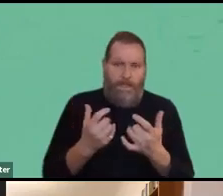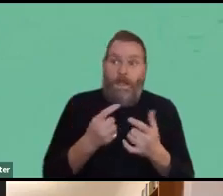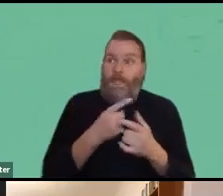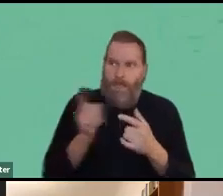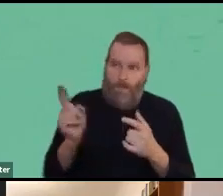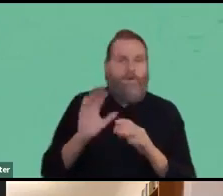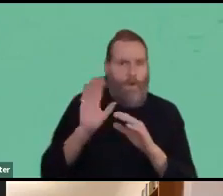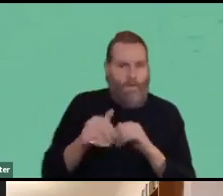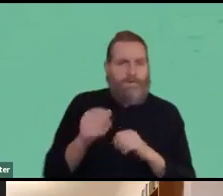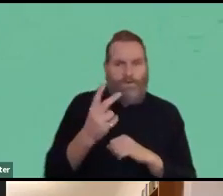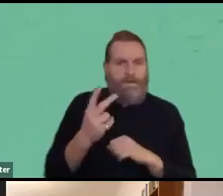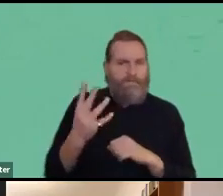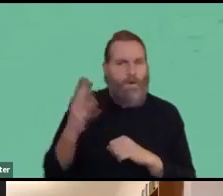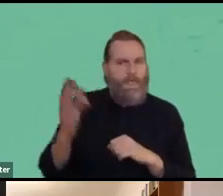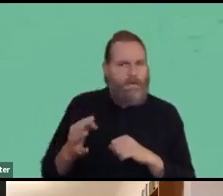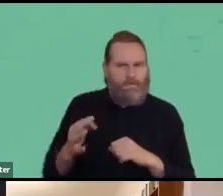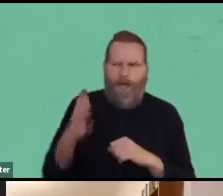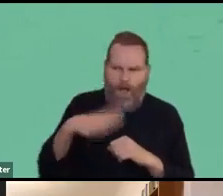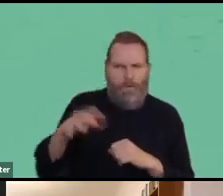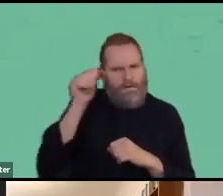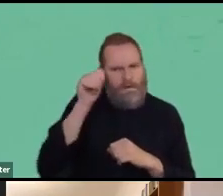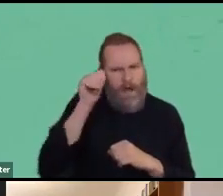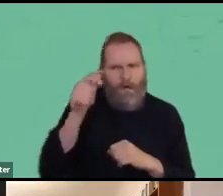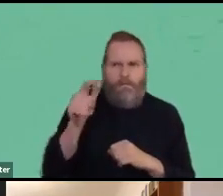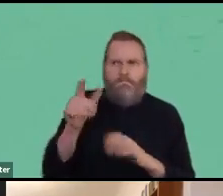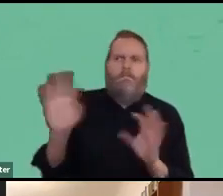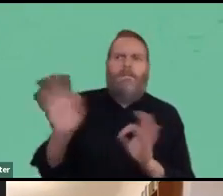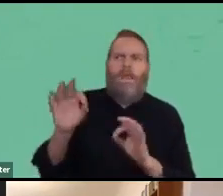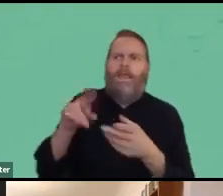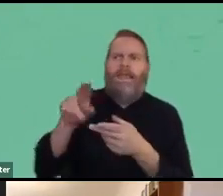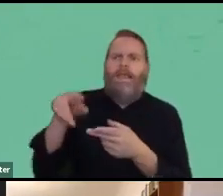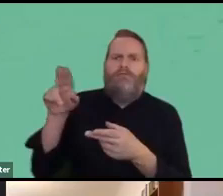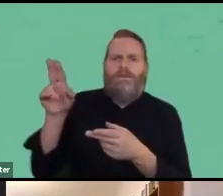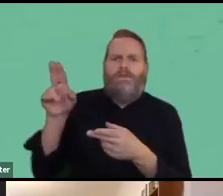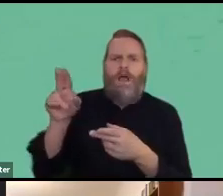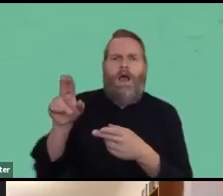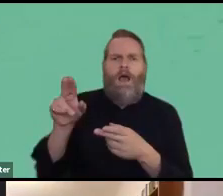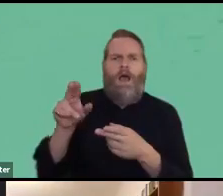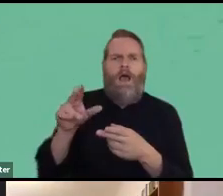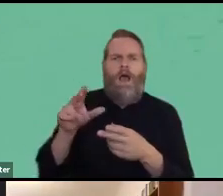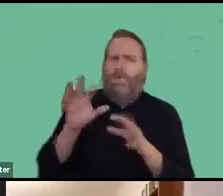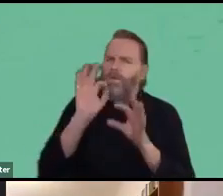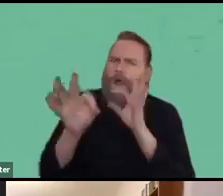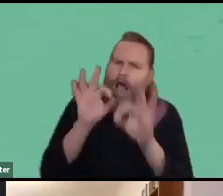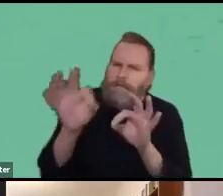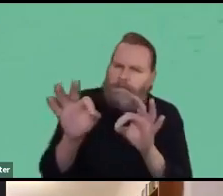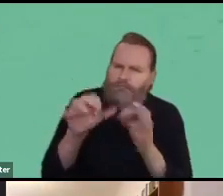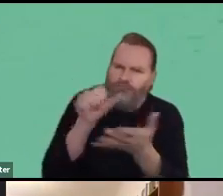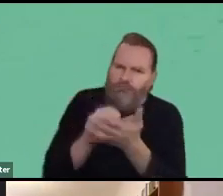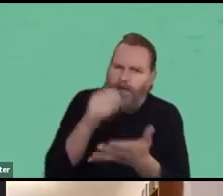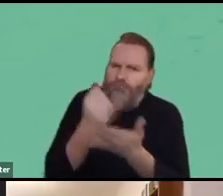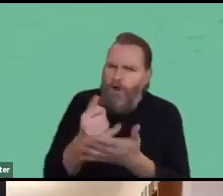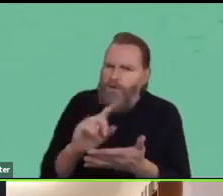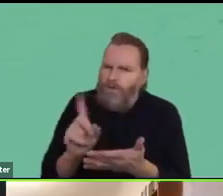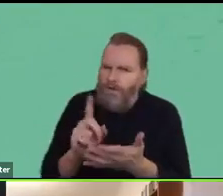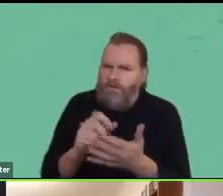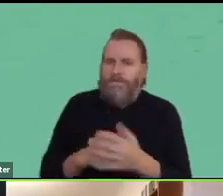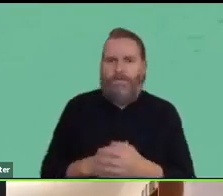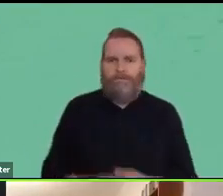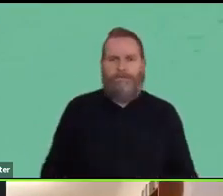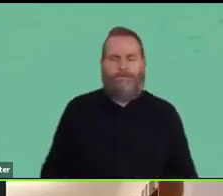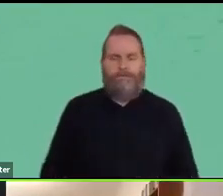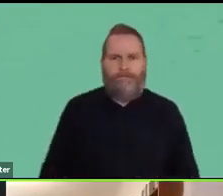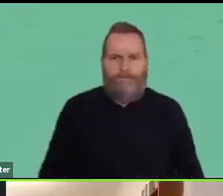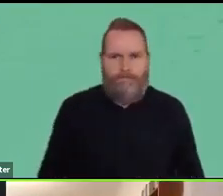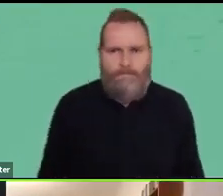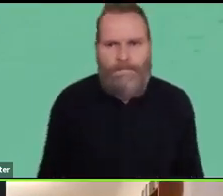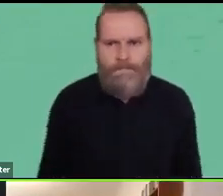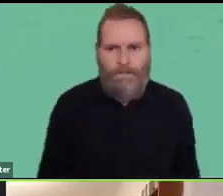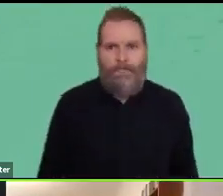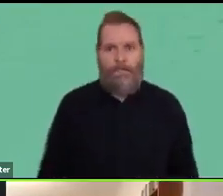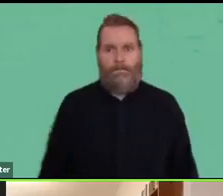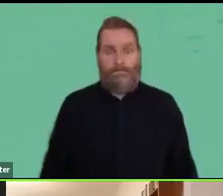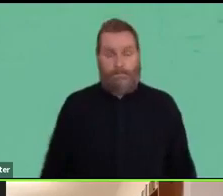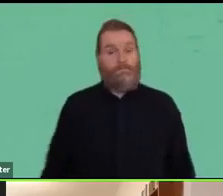then I’d want to know so if you can sort of correct that. So the chancellor's announcement